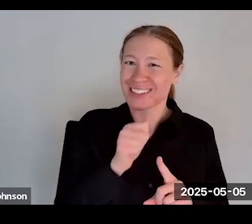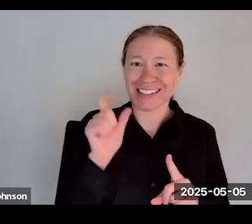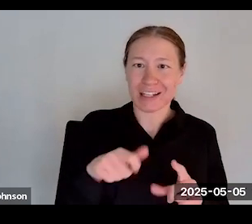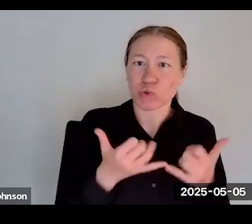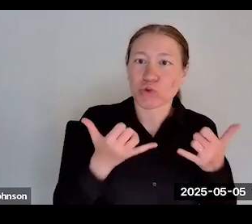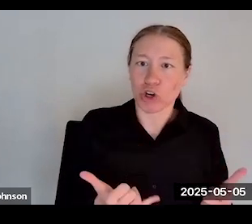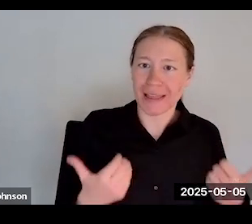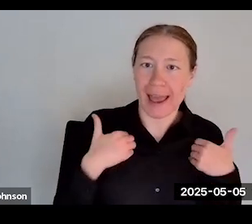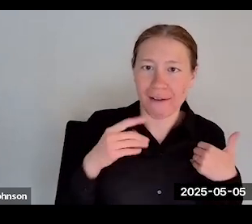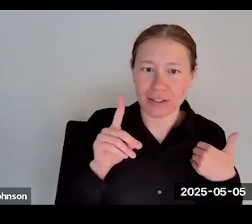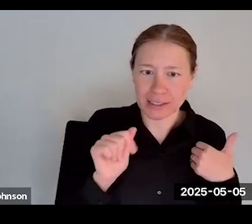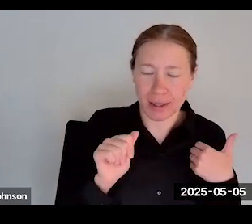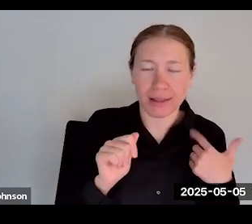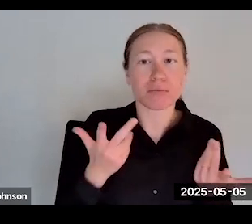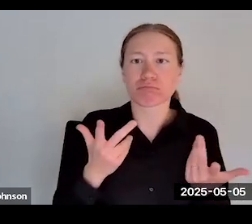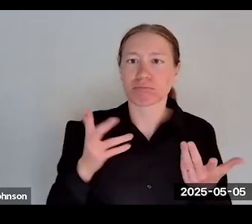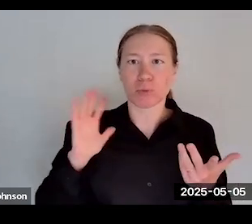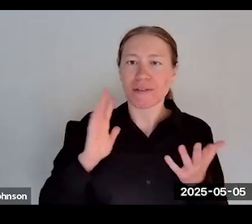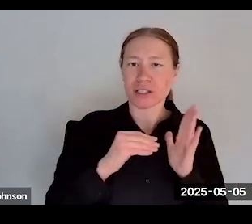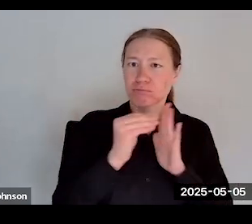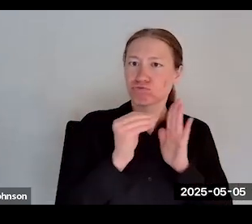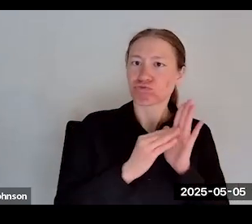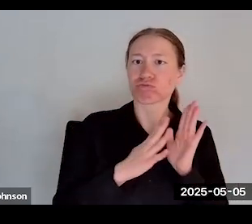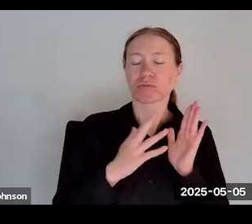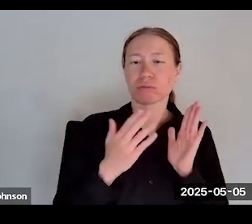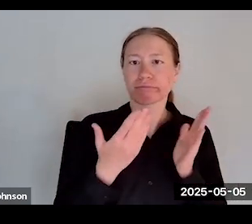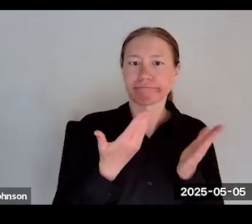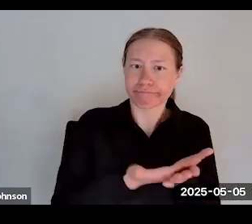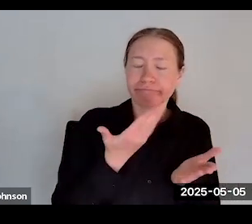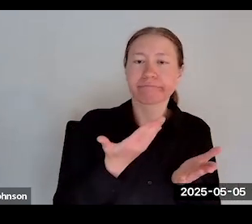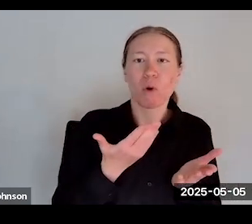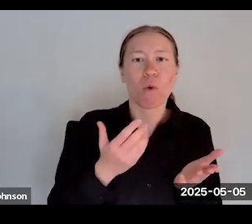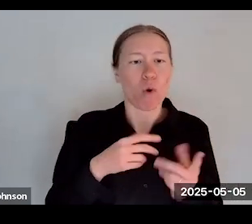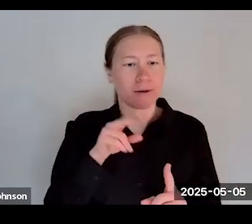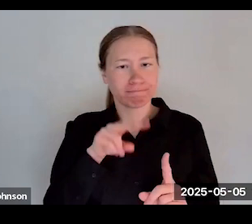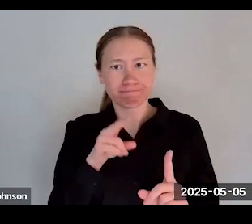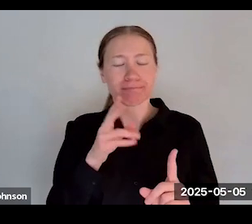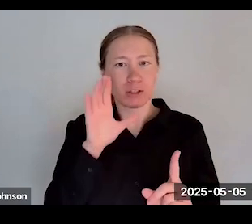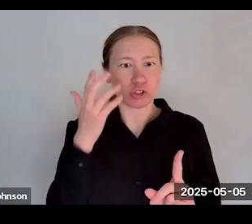If they have a record of an impairment, or are regarded as having one, they're still covered under this definition.